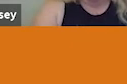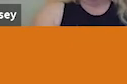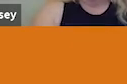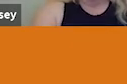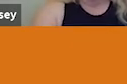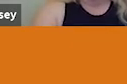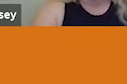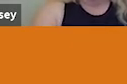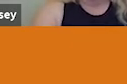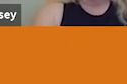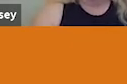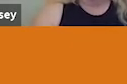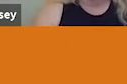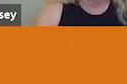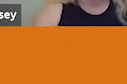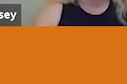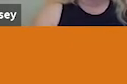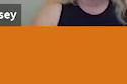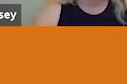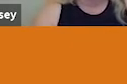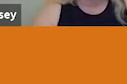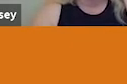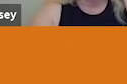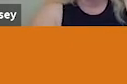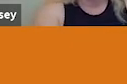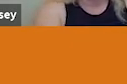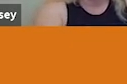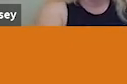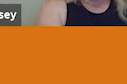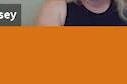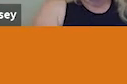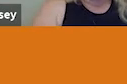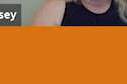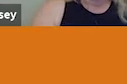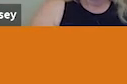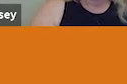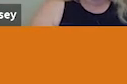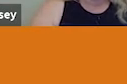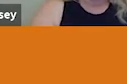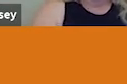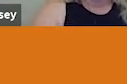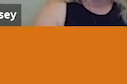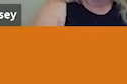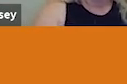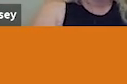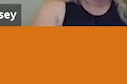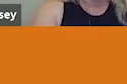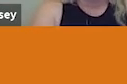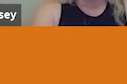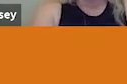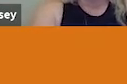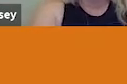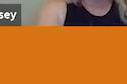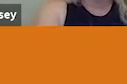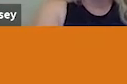So with student notes, these are really important and these are such a great asset because every